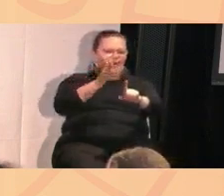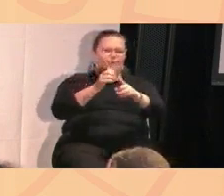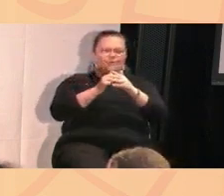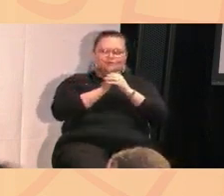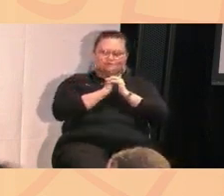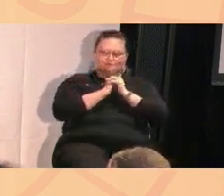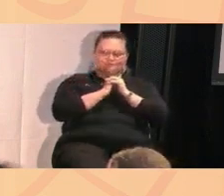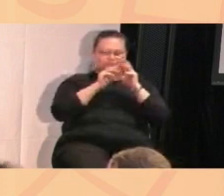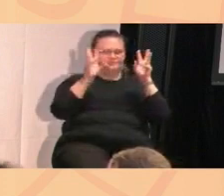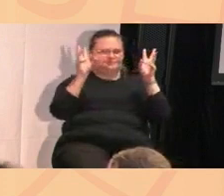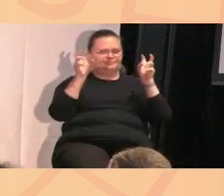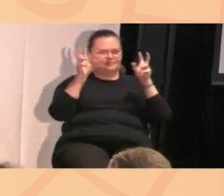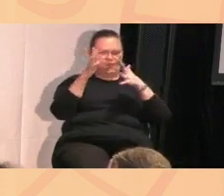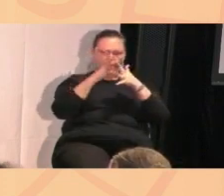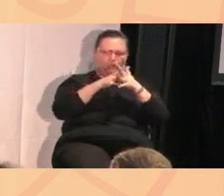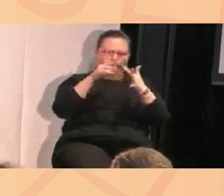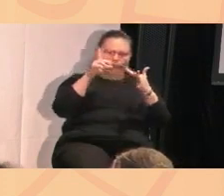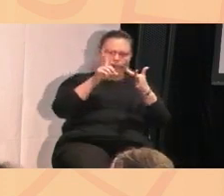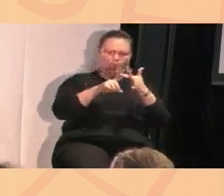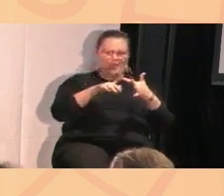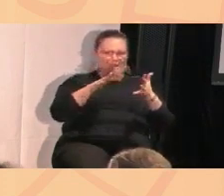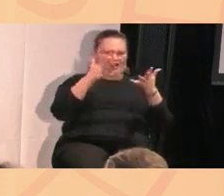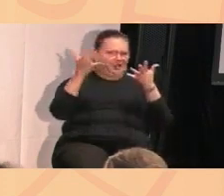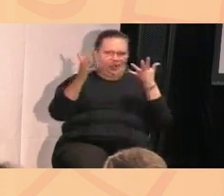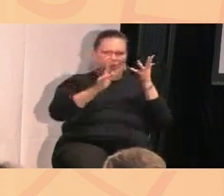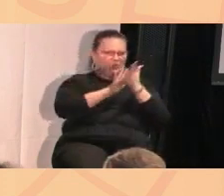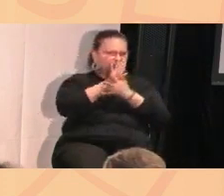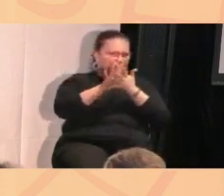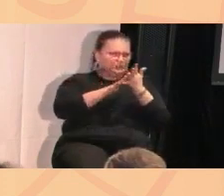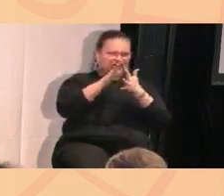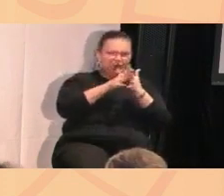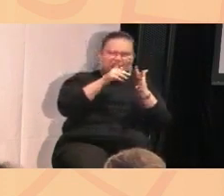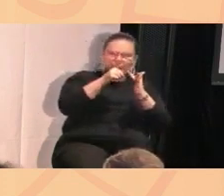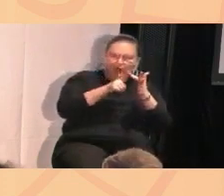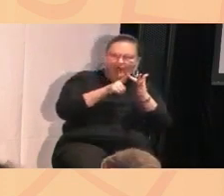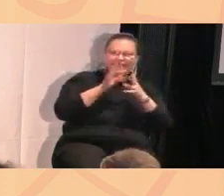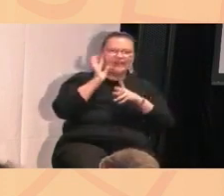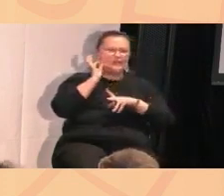And in addition, what direction do you think we could be going in?